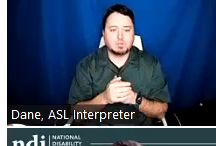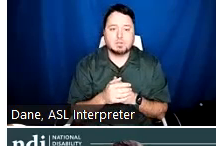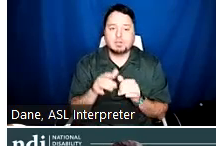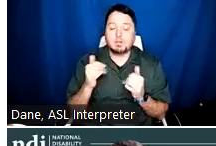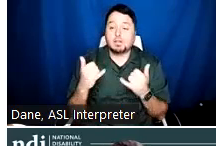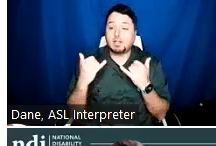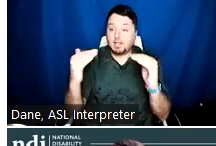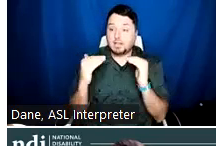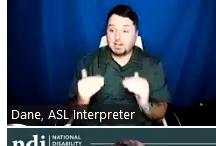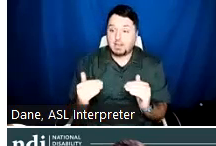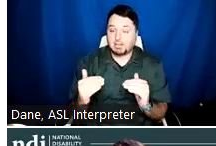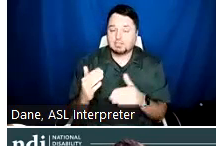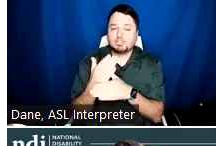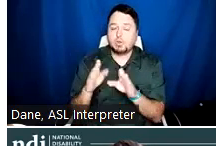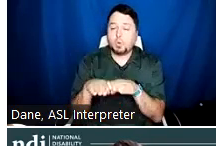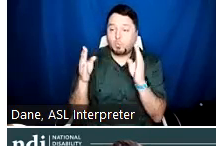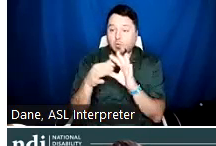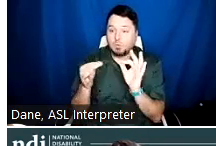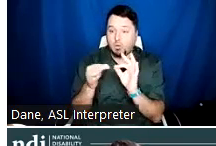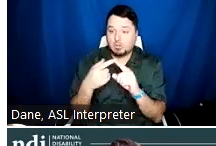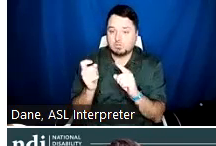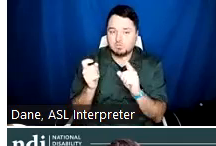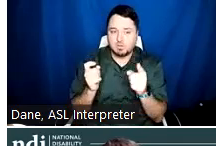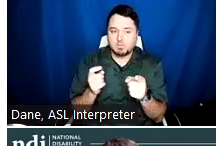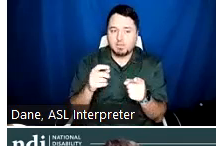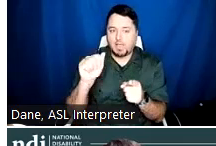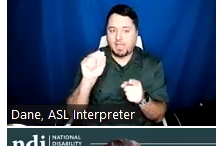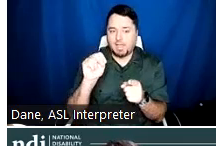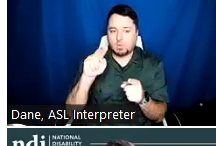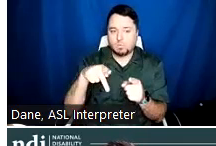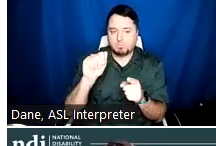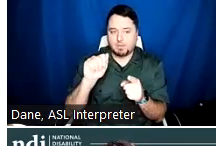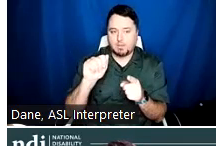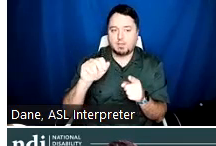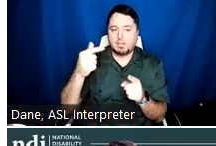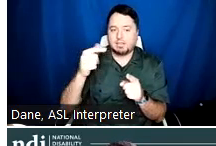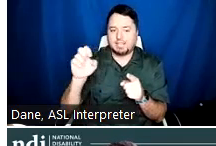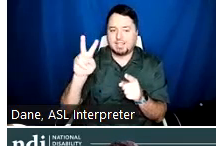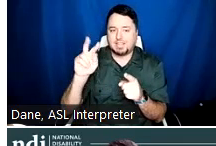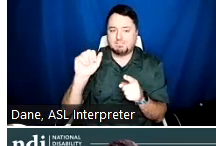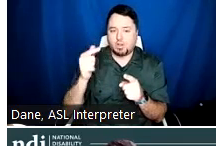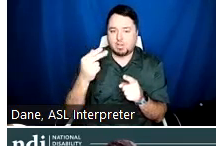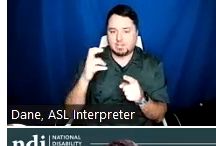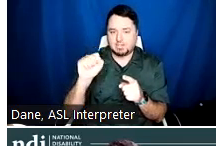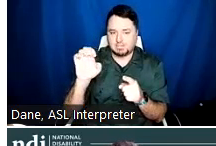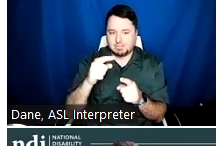Next we will hear opening remarks from Anupa Geevarghese who is the Chief of Staff from